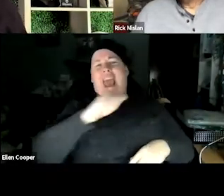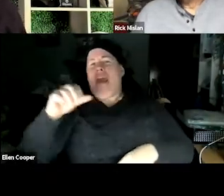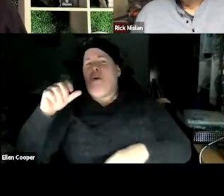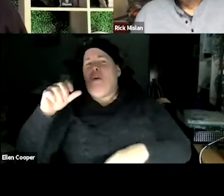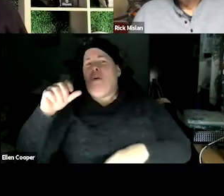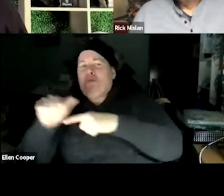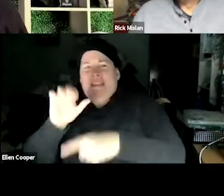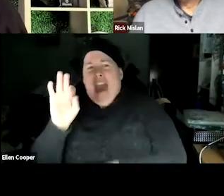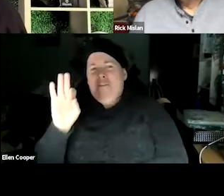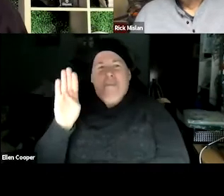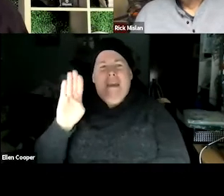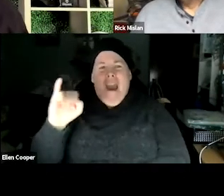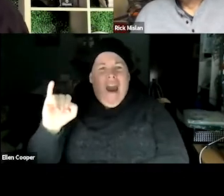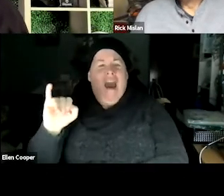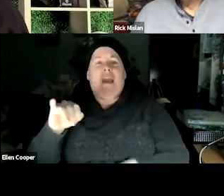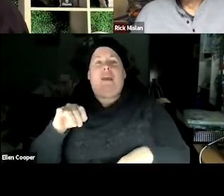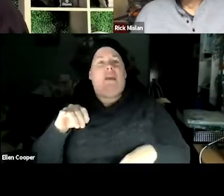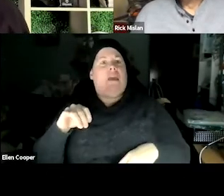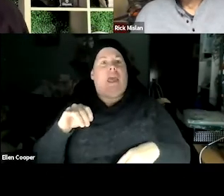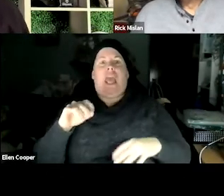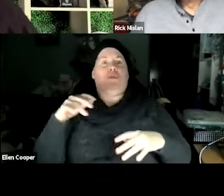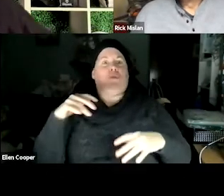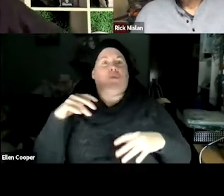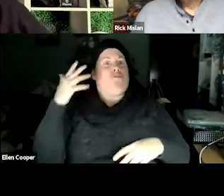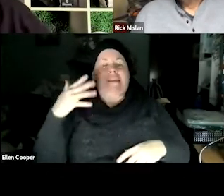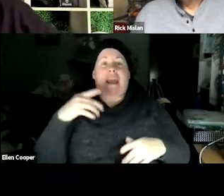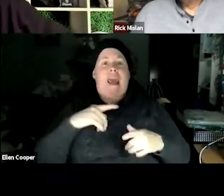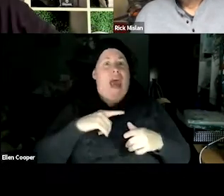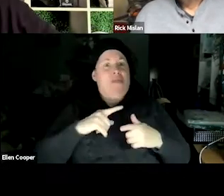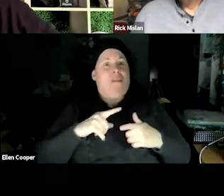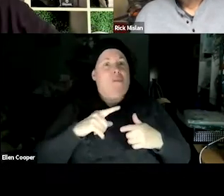It got crazy and then we really knew her on something. And interestingly enough,